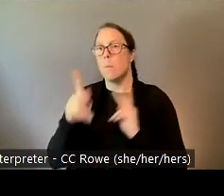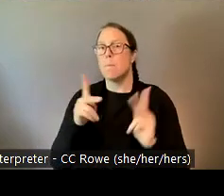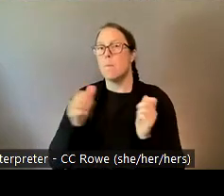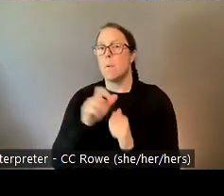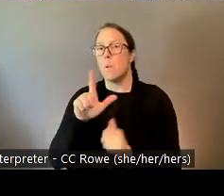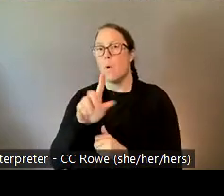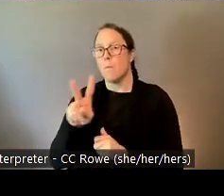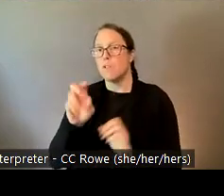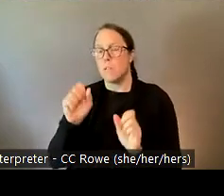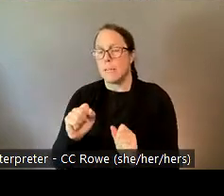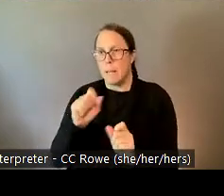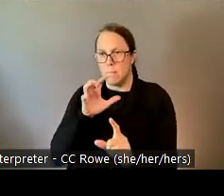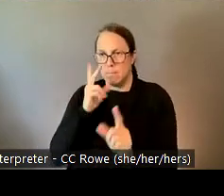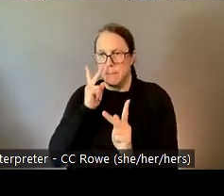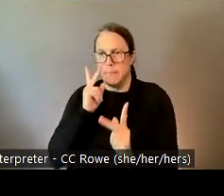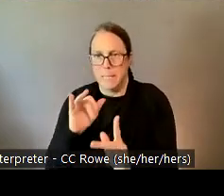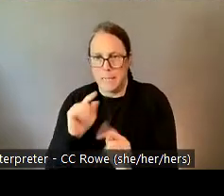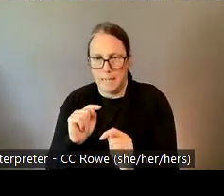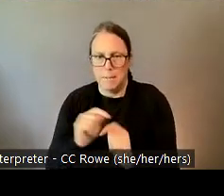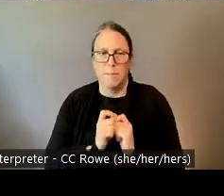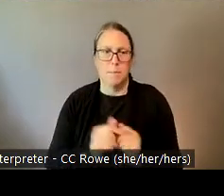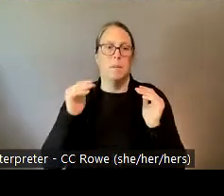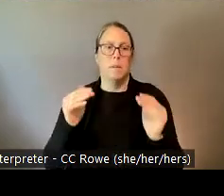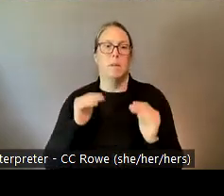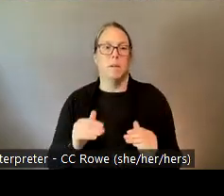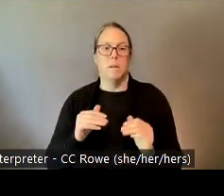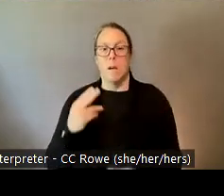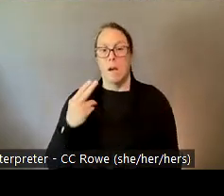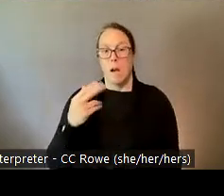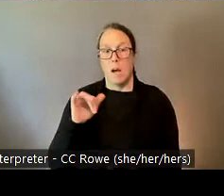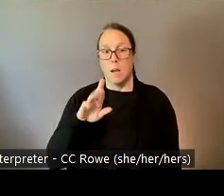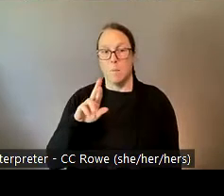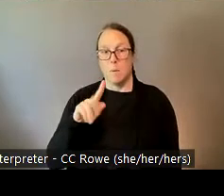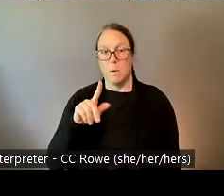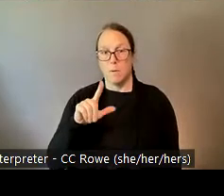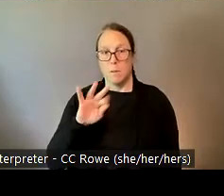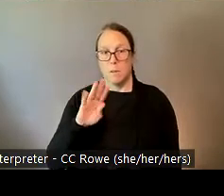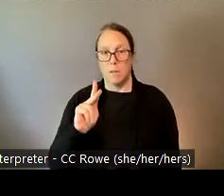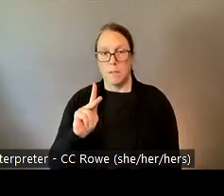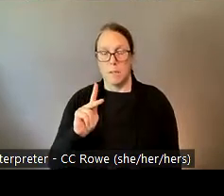And the hyperlink dialogue within Word has a section for entering display text,